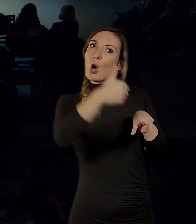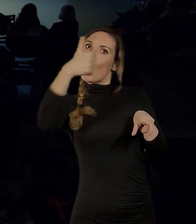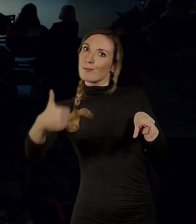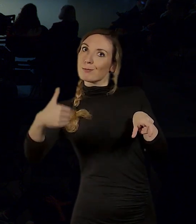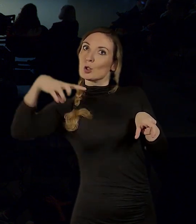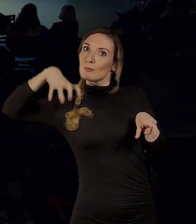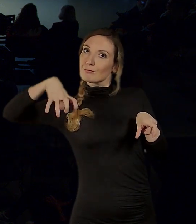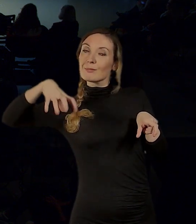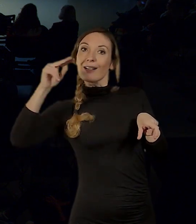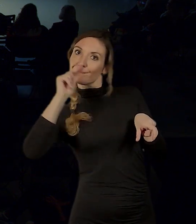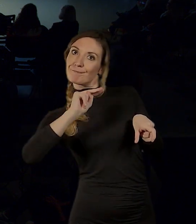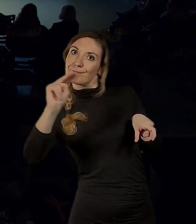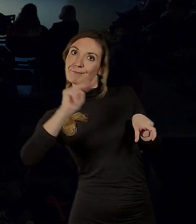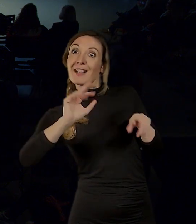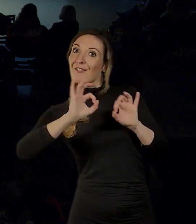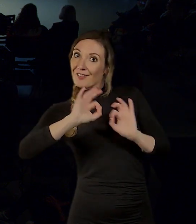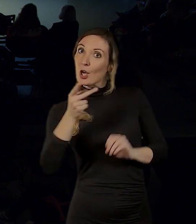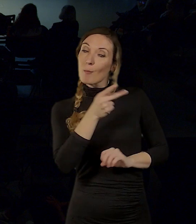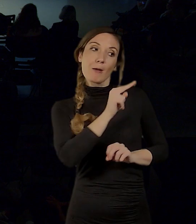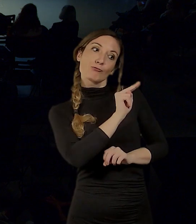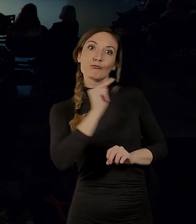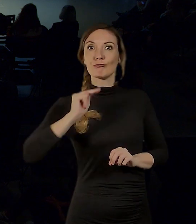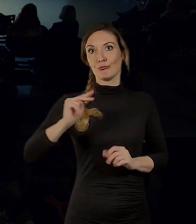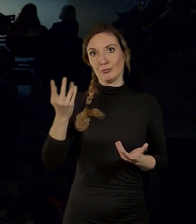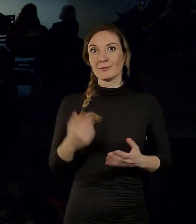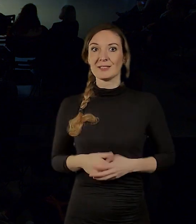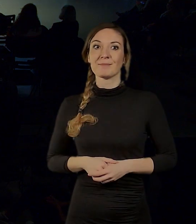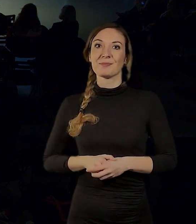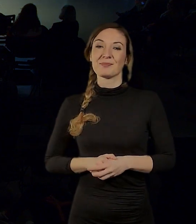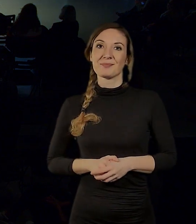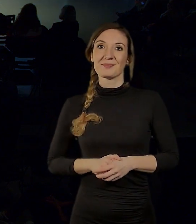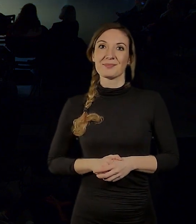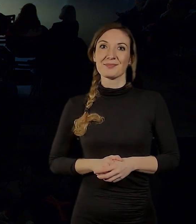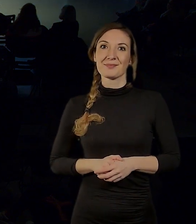the square will work for the entire zone and for old residents and new residents. And all the amenities that